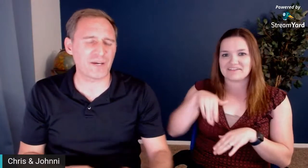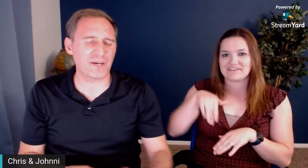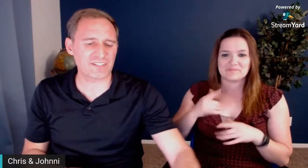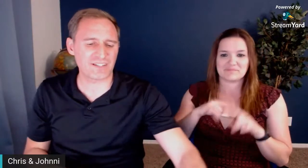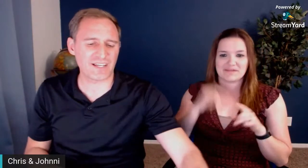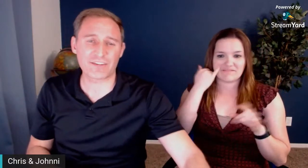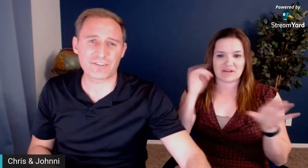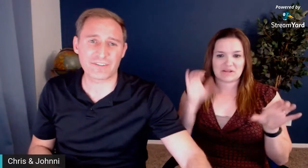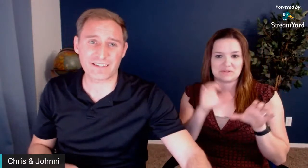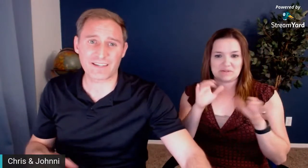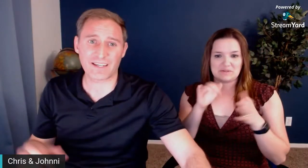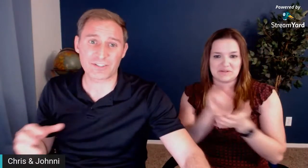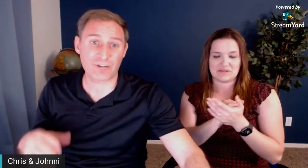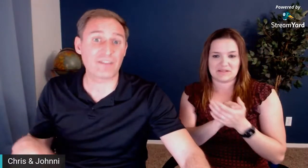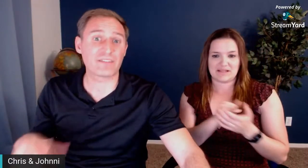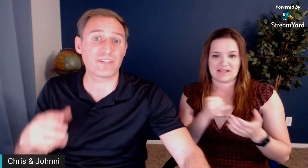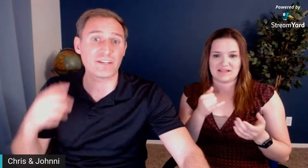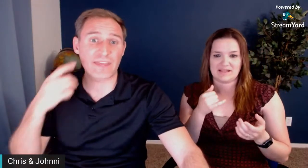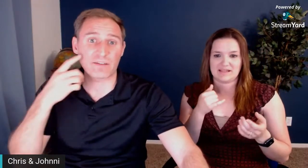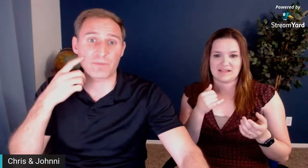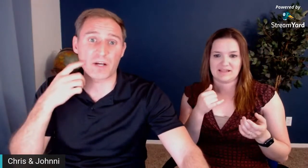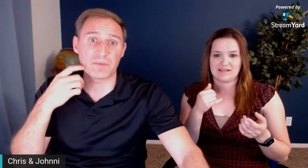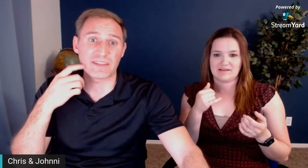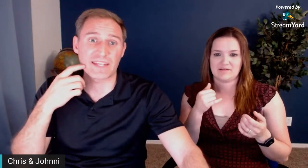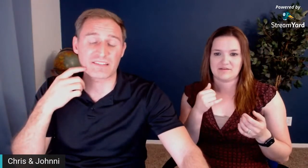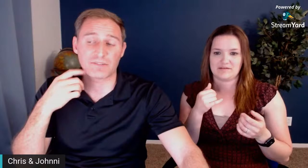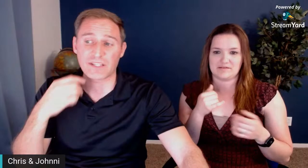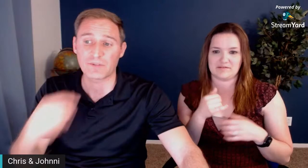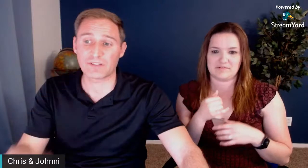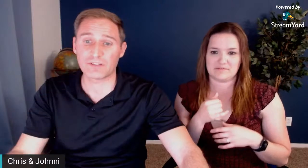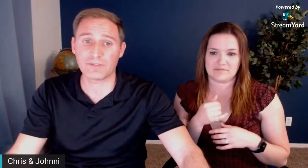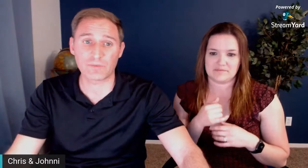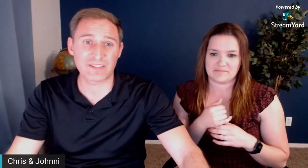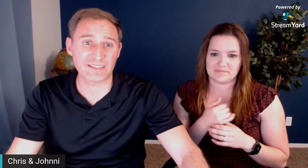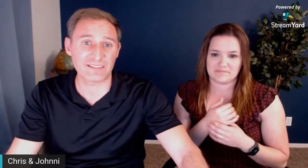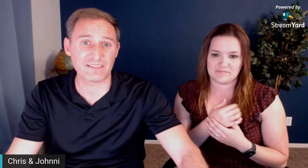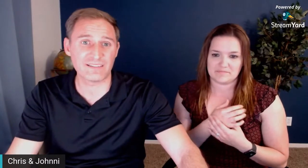publish another like traveling video that would probably be the next one that we do and we did